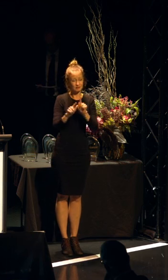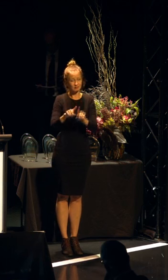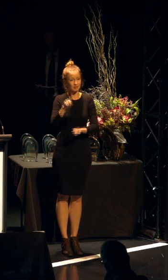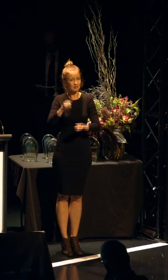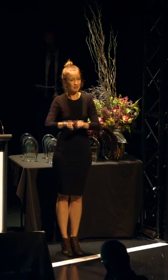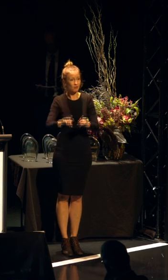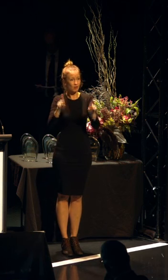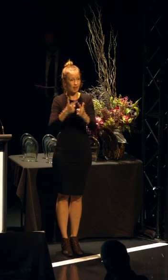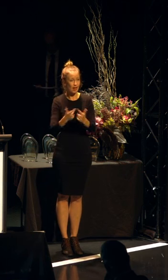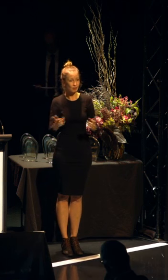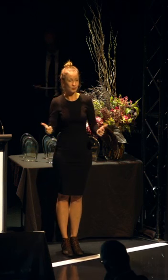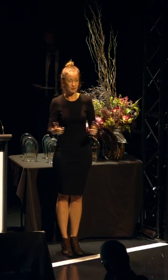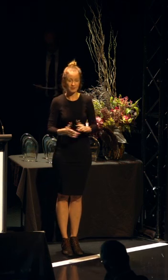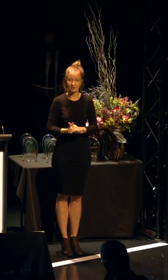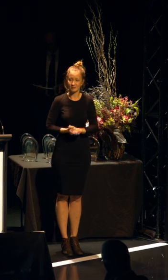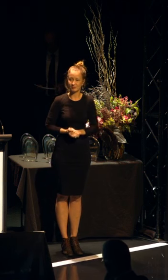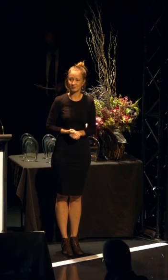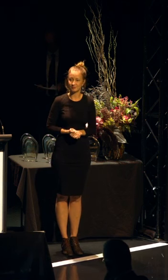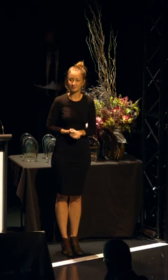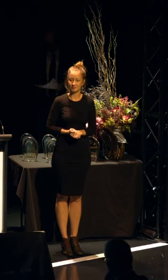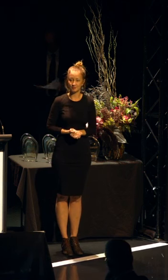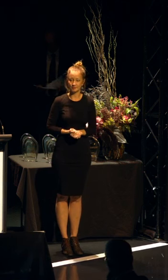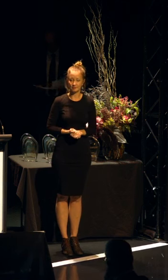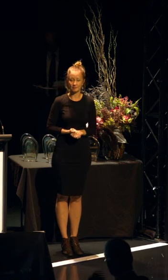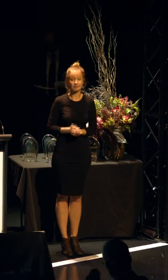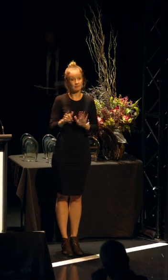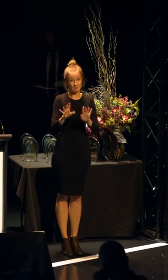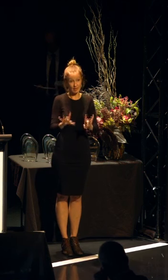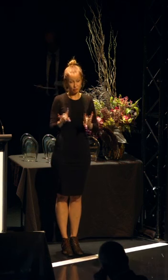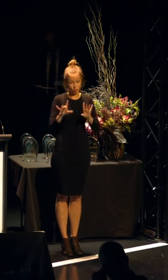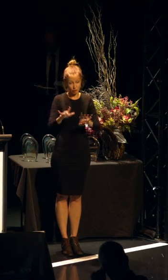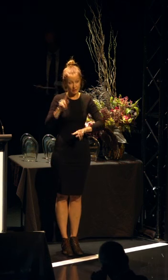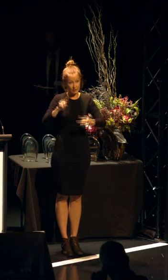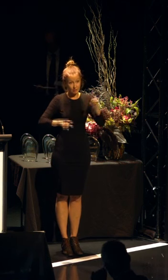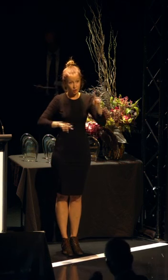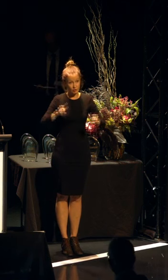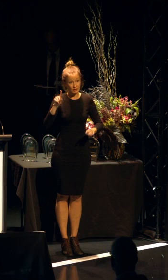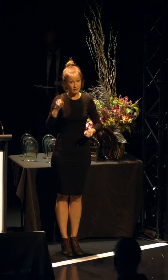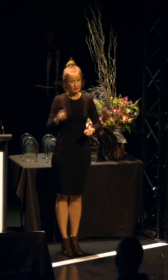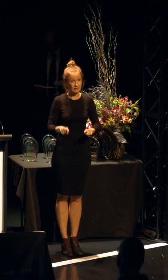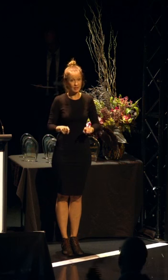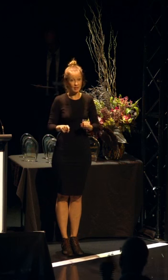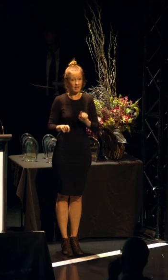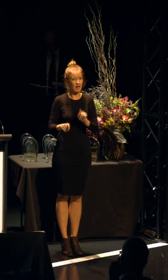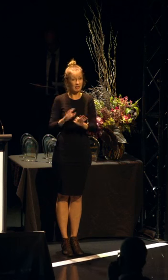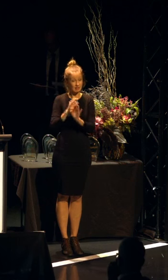Our diversity in Australia is not an aspiration or target -